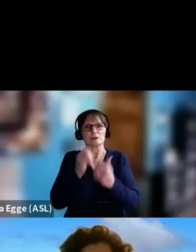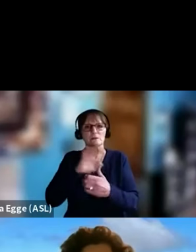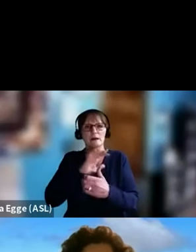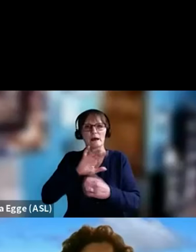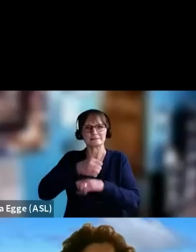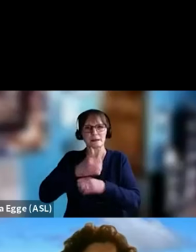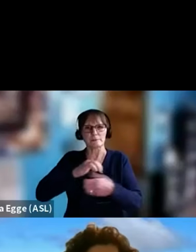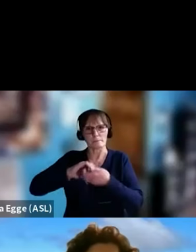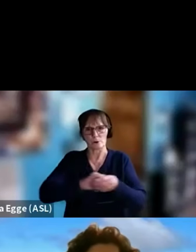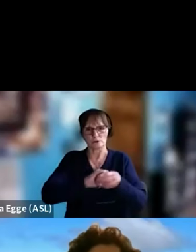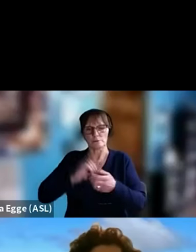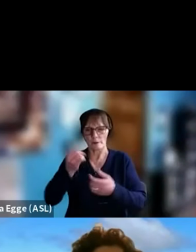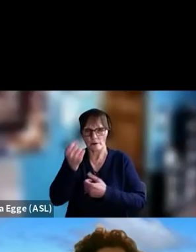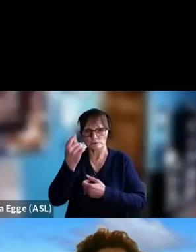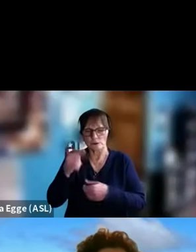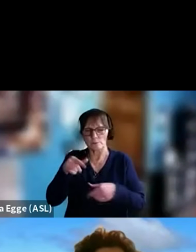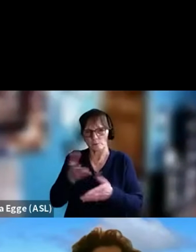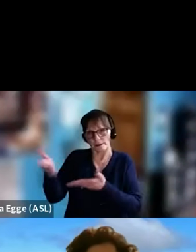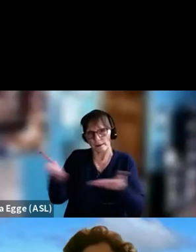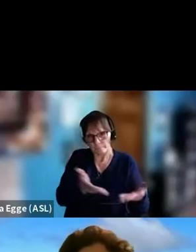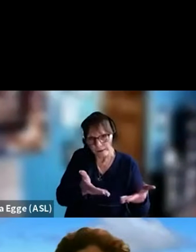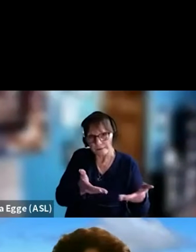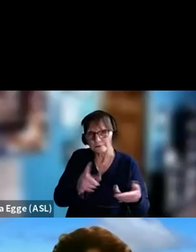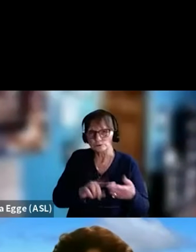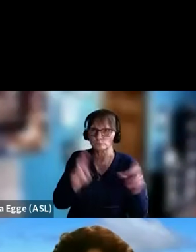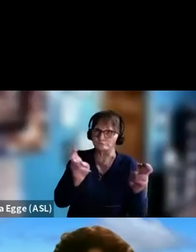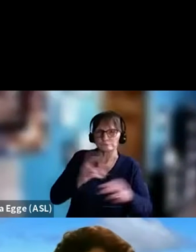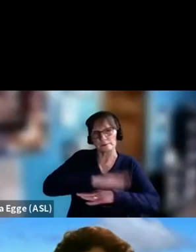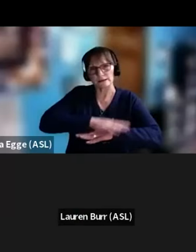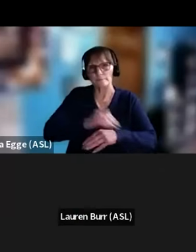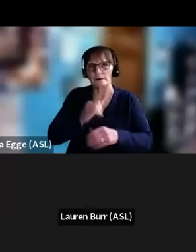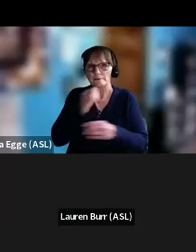and understand what they can bring to the table even if they don't have a lot of funding.